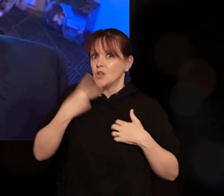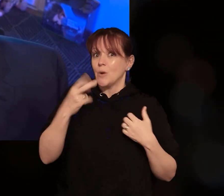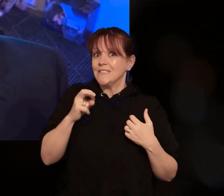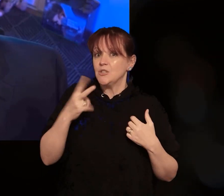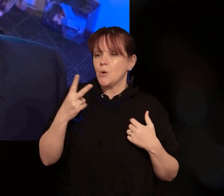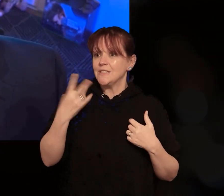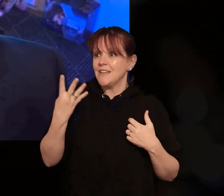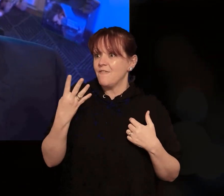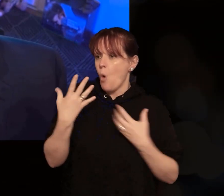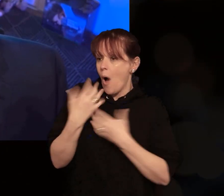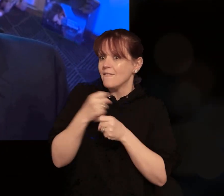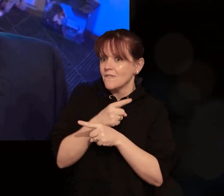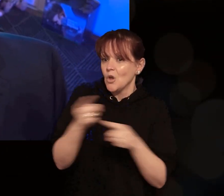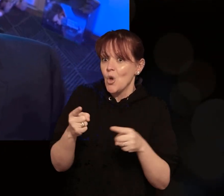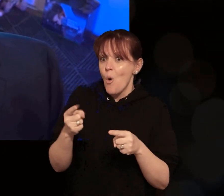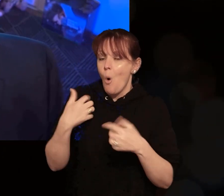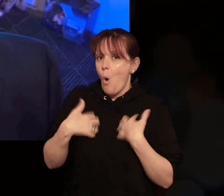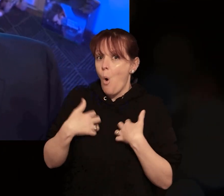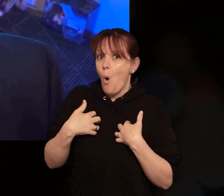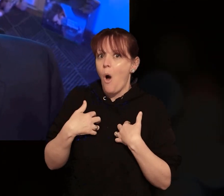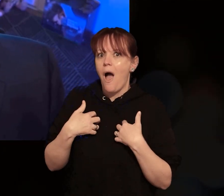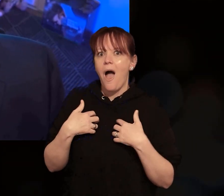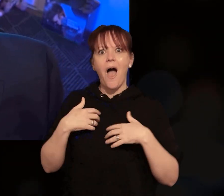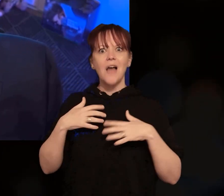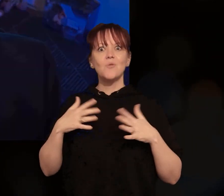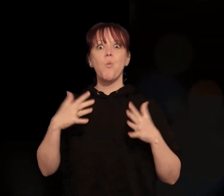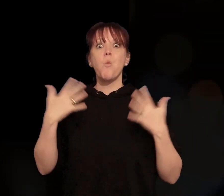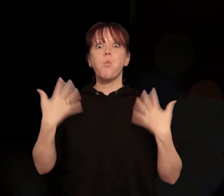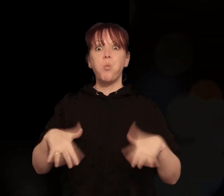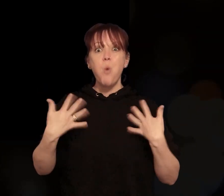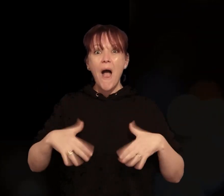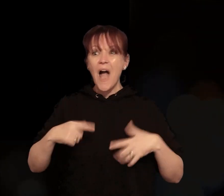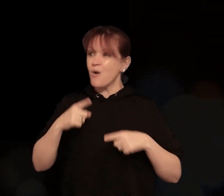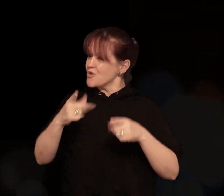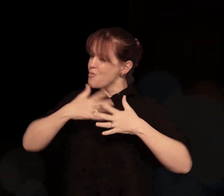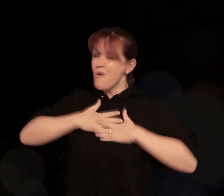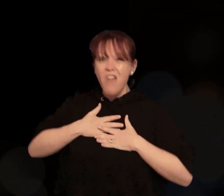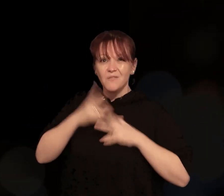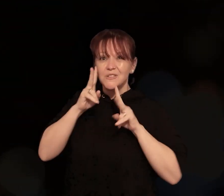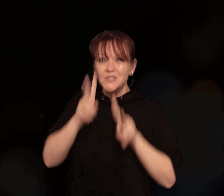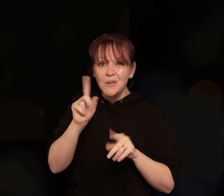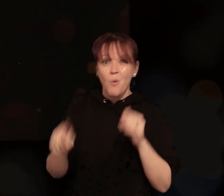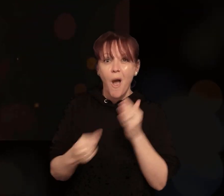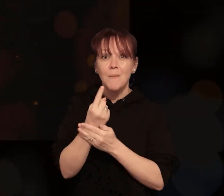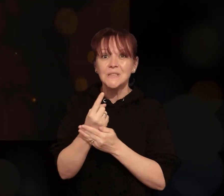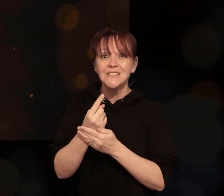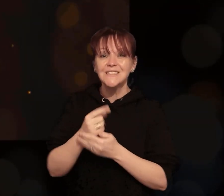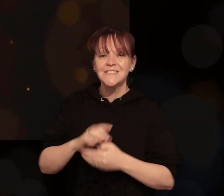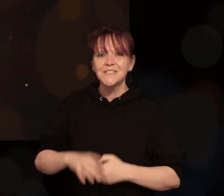and it did not disappoint. You'll love to see it! Ha! EPIC MUSIC